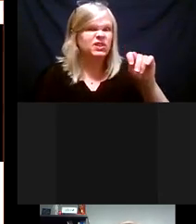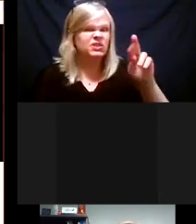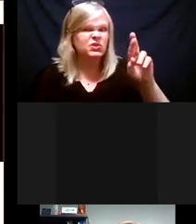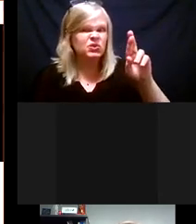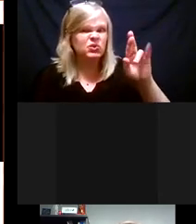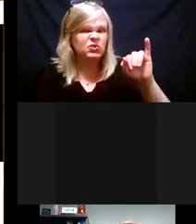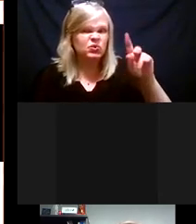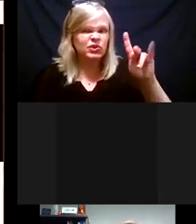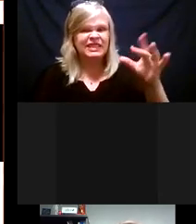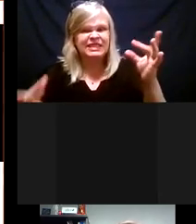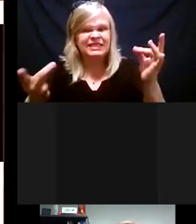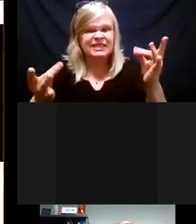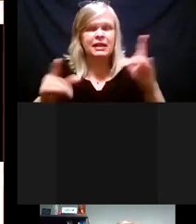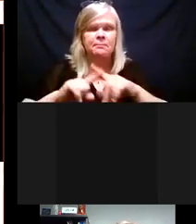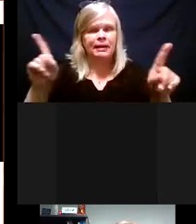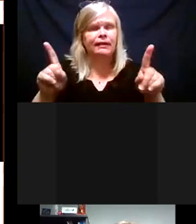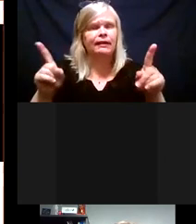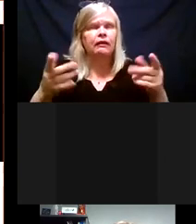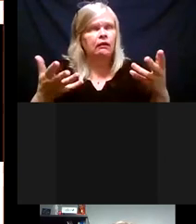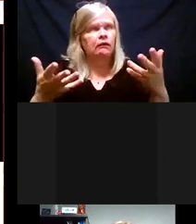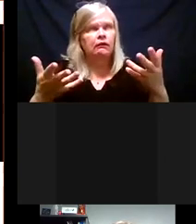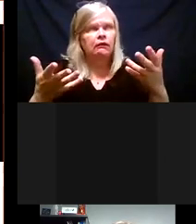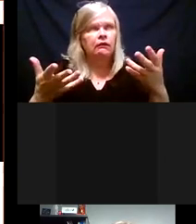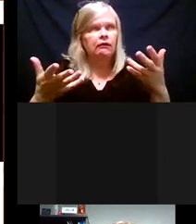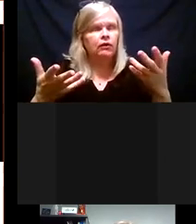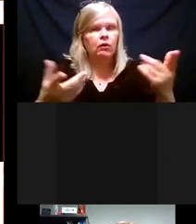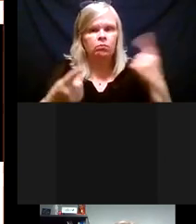GET THAT QUESTION I THINK MORE THAN WE SHOULD BECAUSE PARENTS